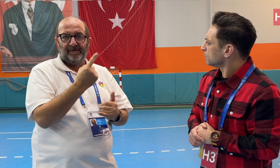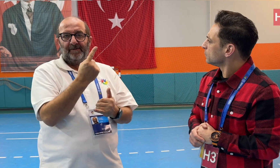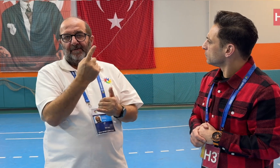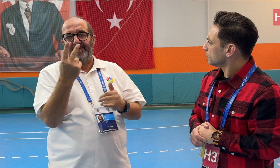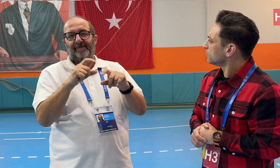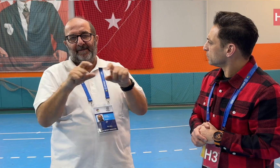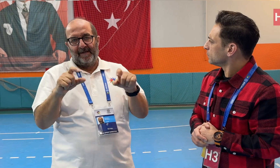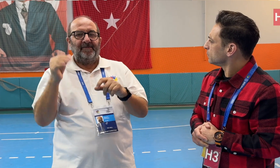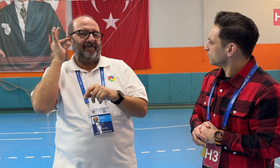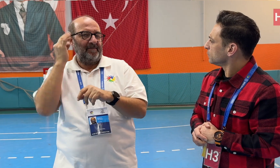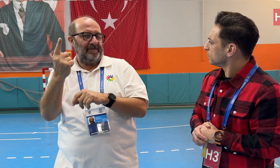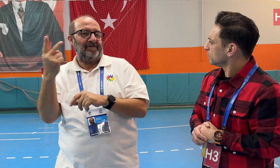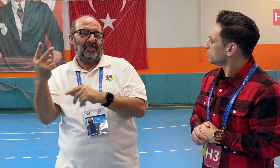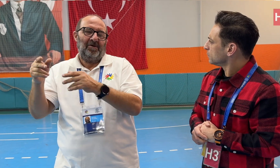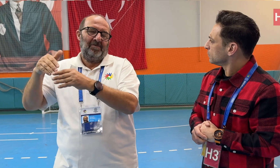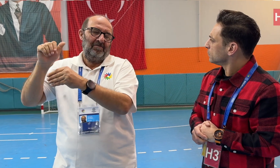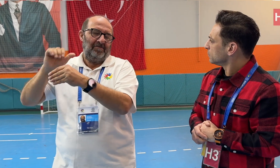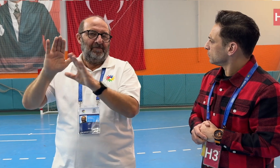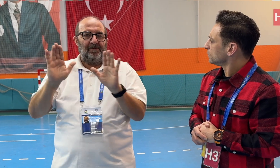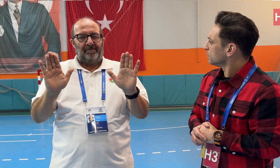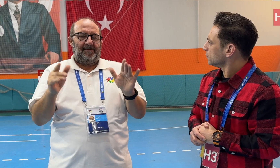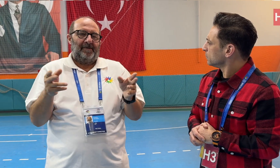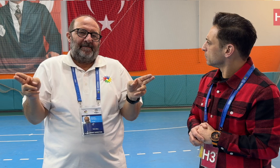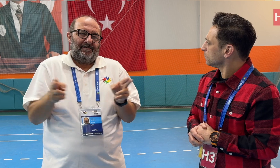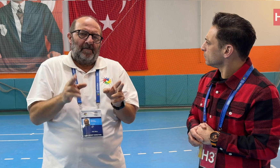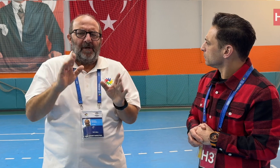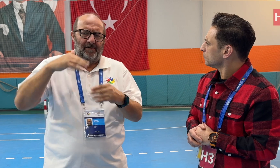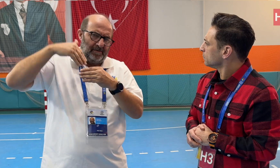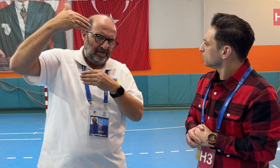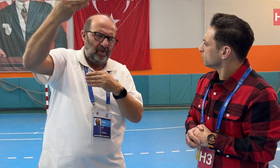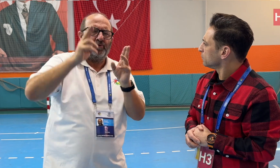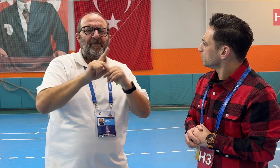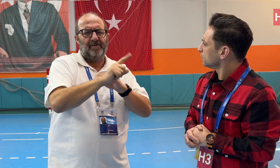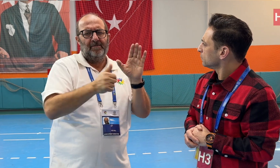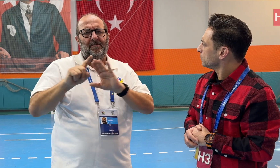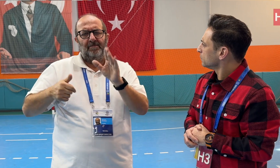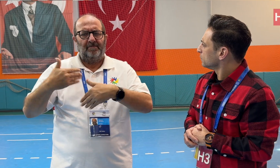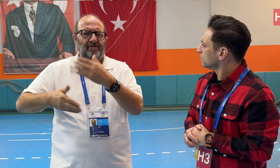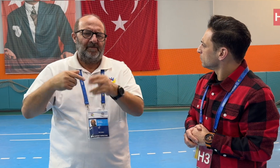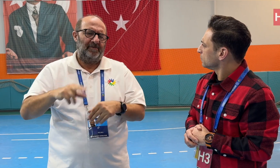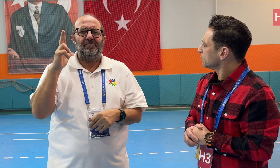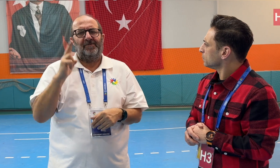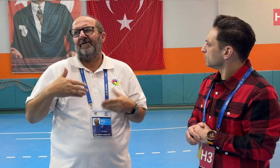and 12 women's teams. Only a few women's teams backed out and we have less teams competing in futsal. We shall have 16 teams each for men and women in future games.